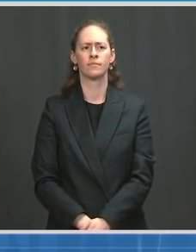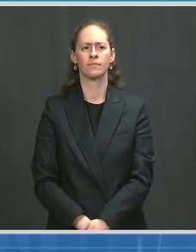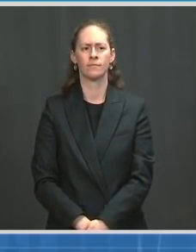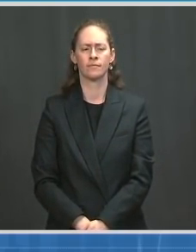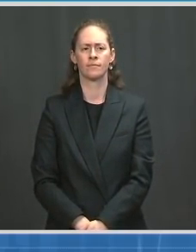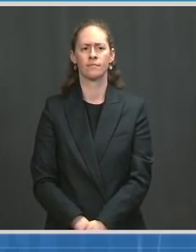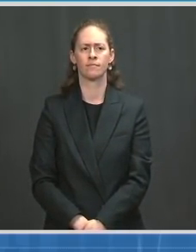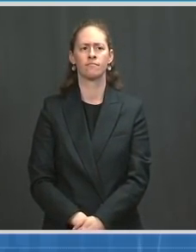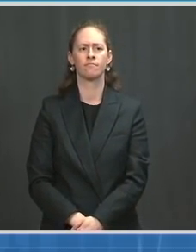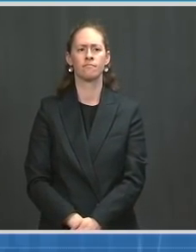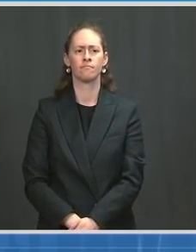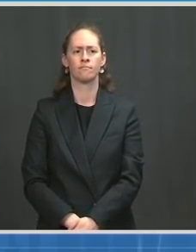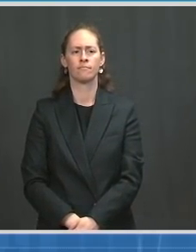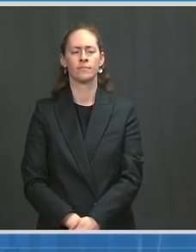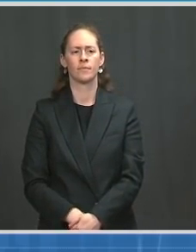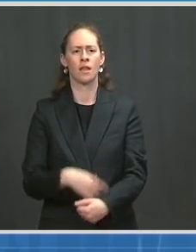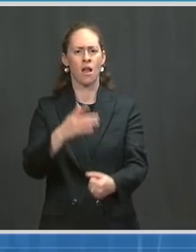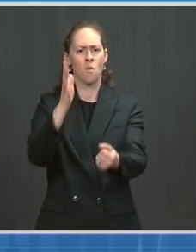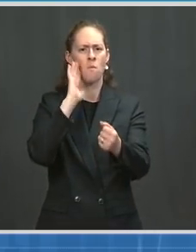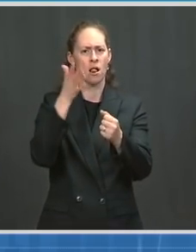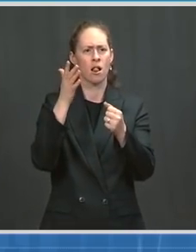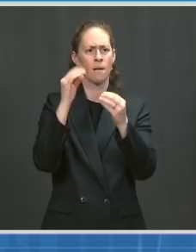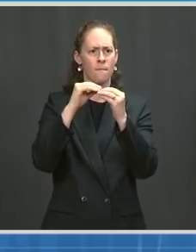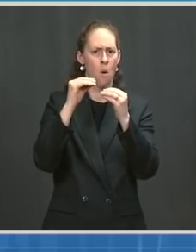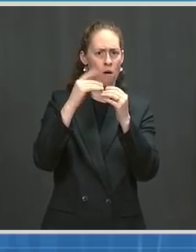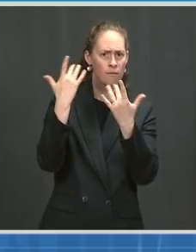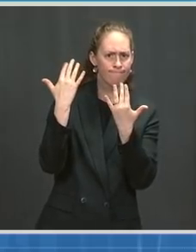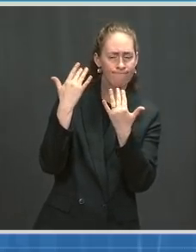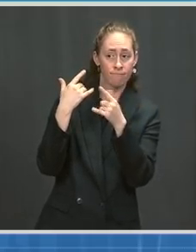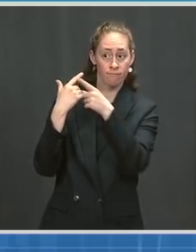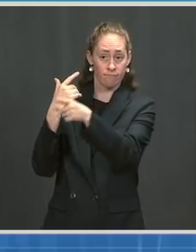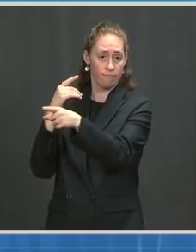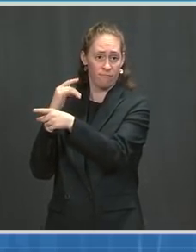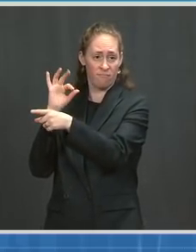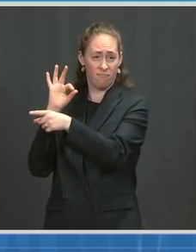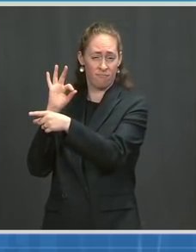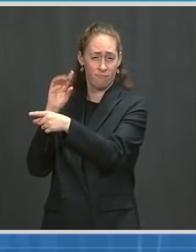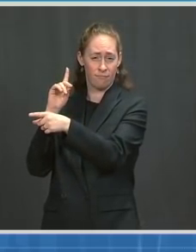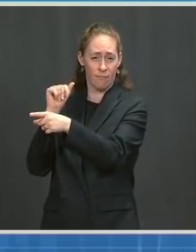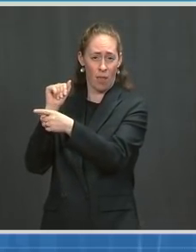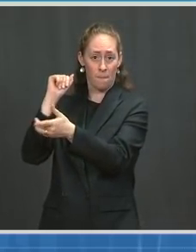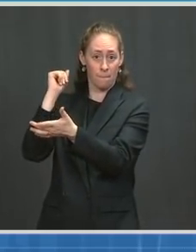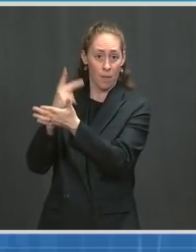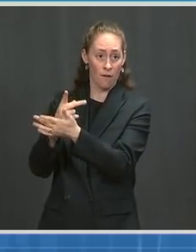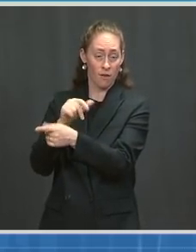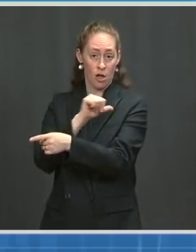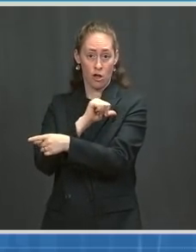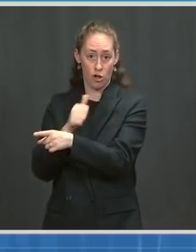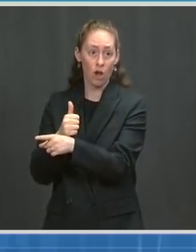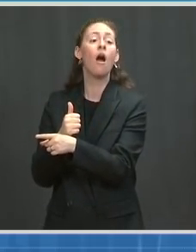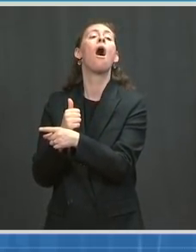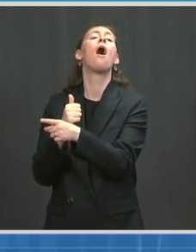and we are waiting on FDA approval -- 80 million doses of -- which is 13 percent of all of the doses